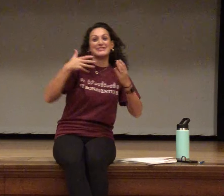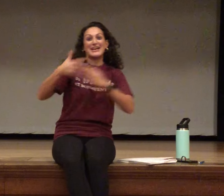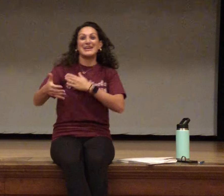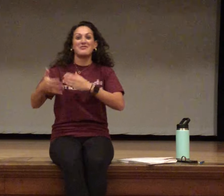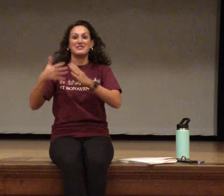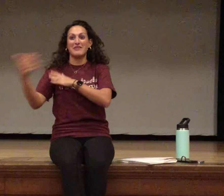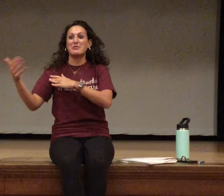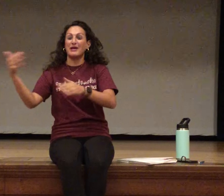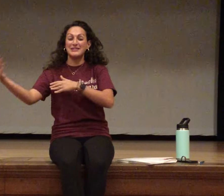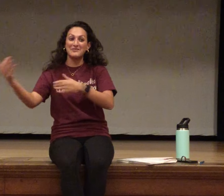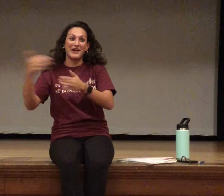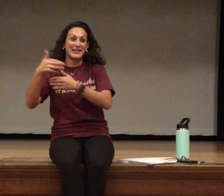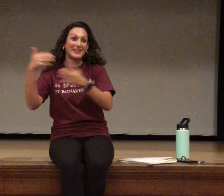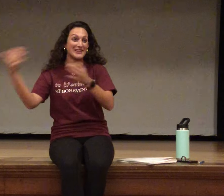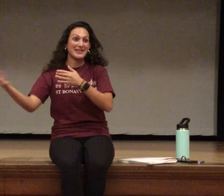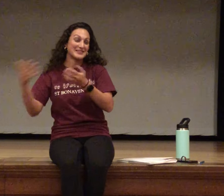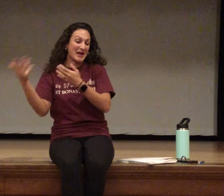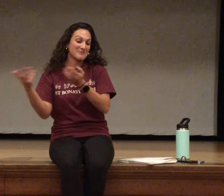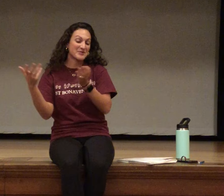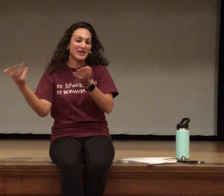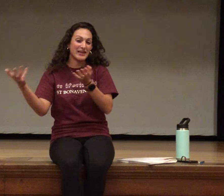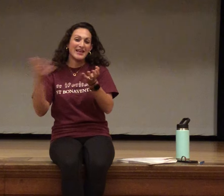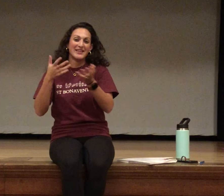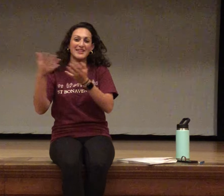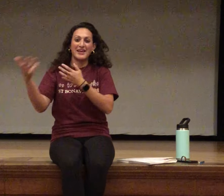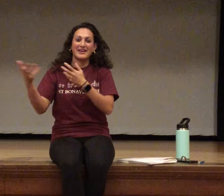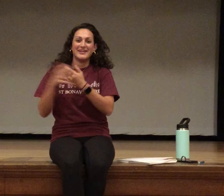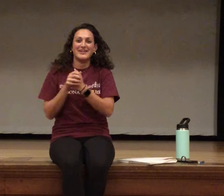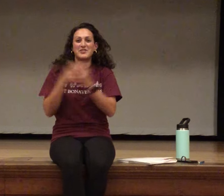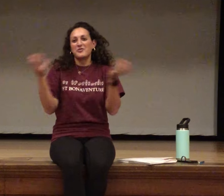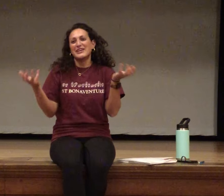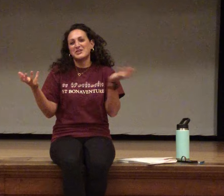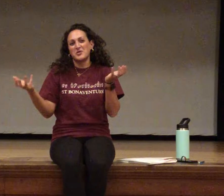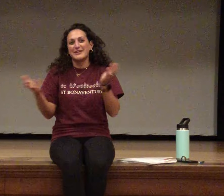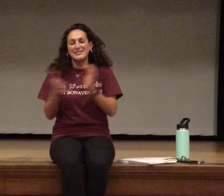it because that's how the deaf people identify the so like they you don't really get a choice